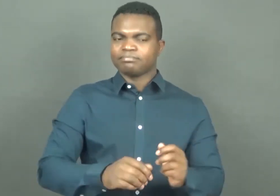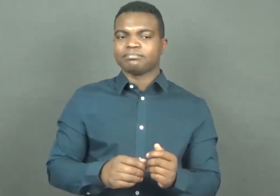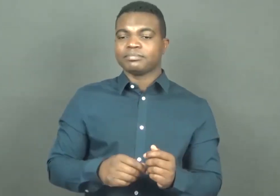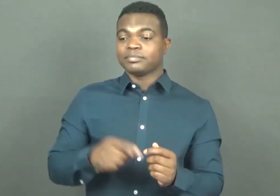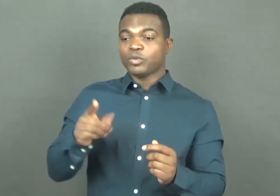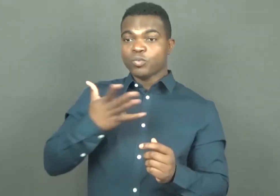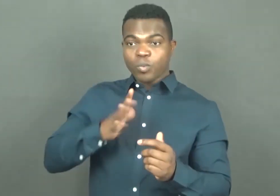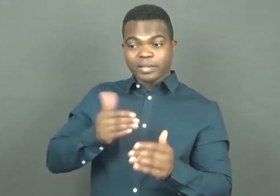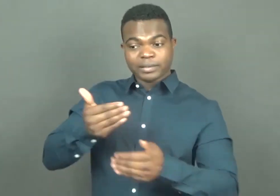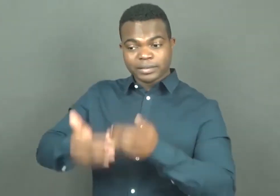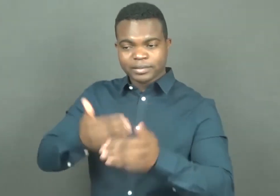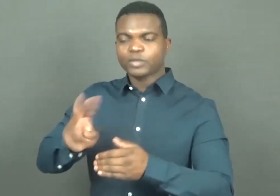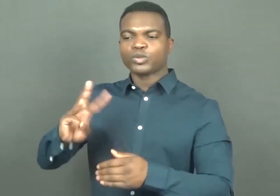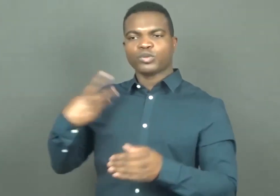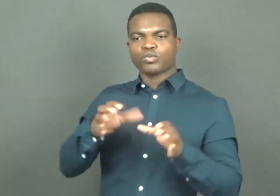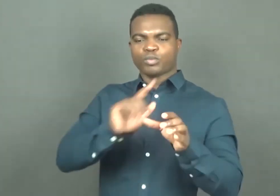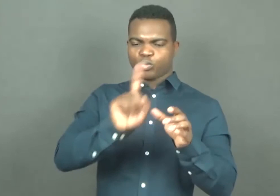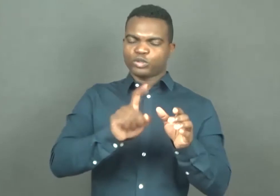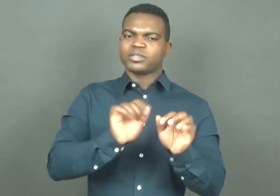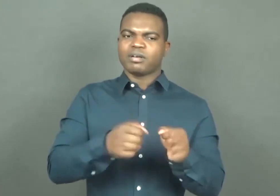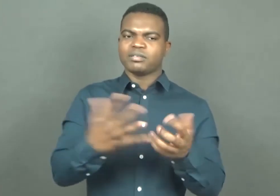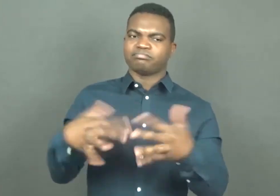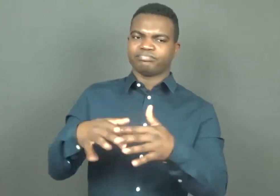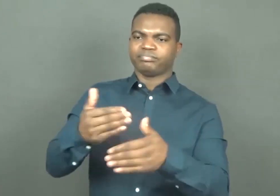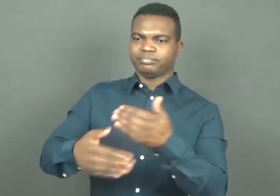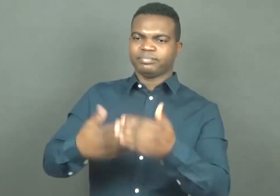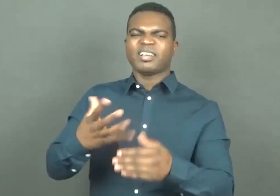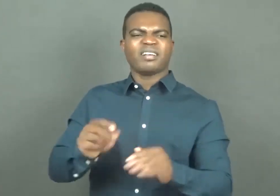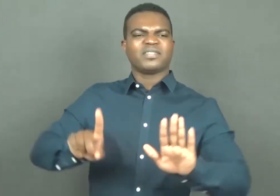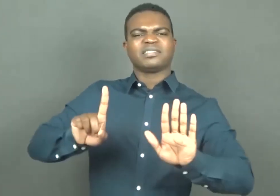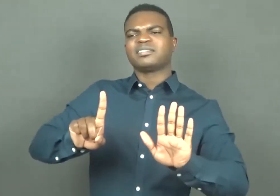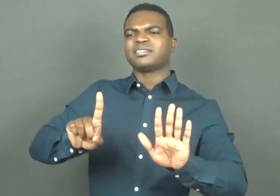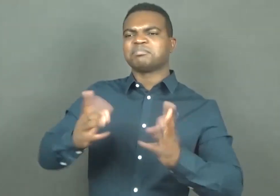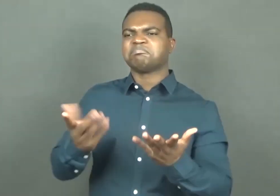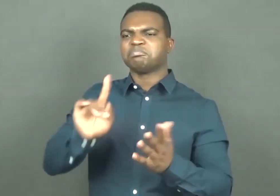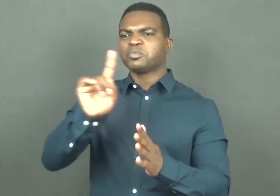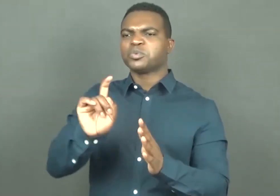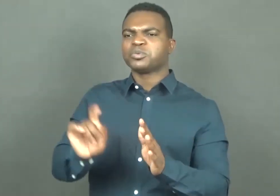underestimate the prevalence of disability, plus the cutoff is people with a lot of difficulties